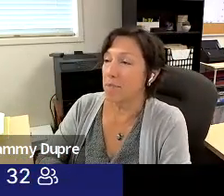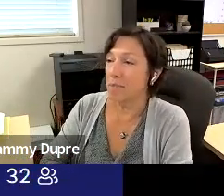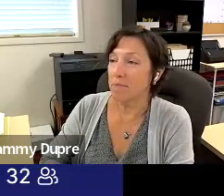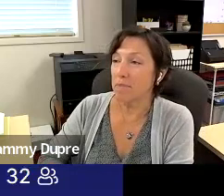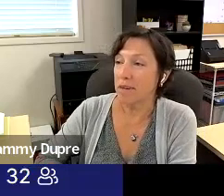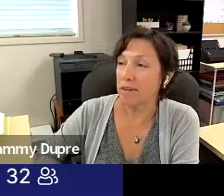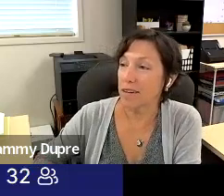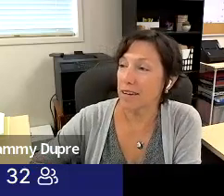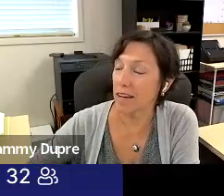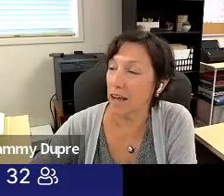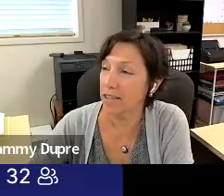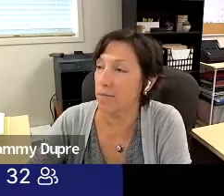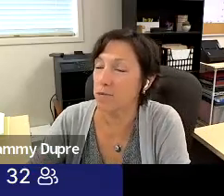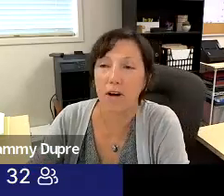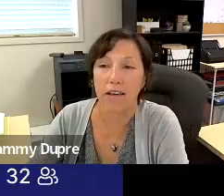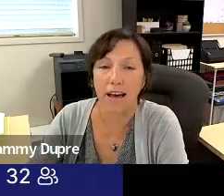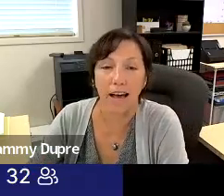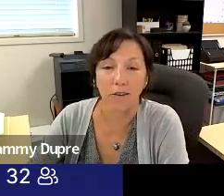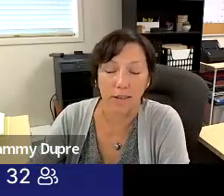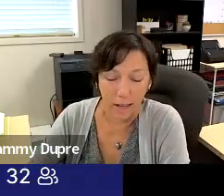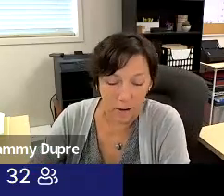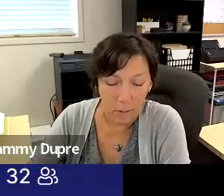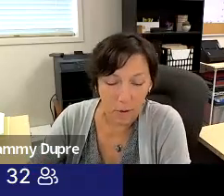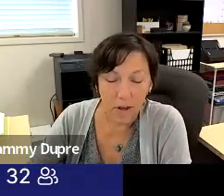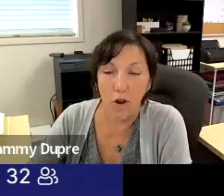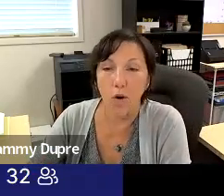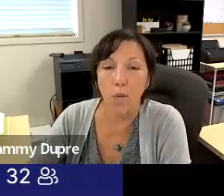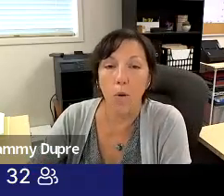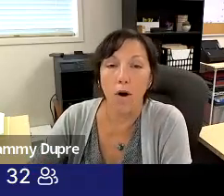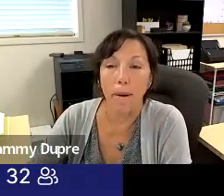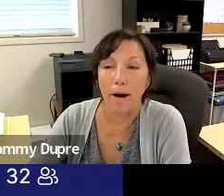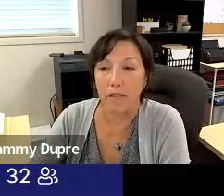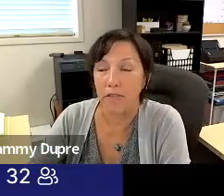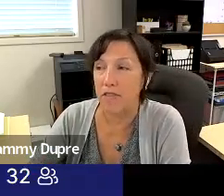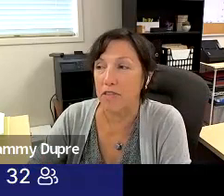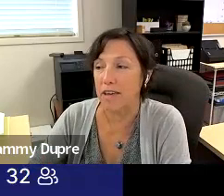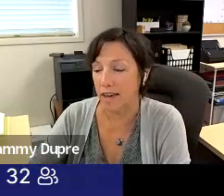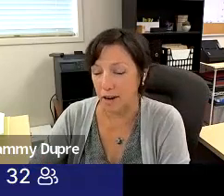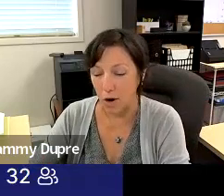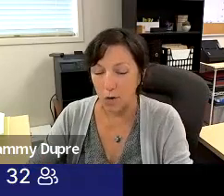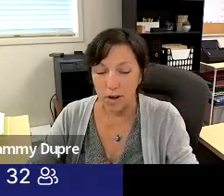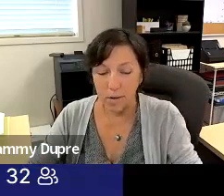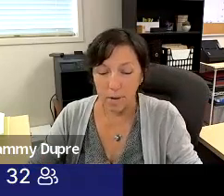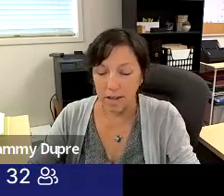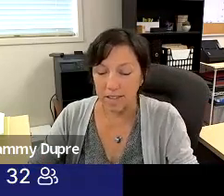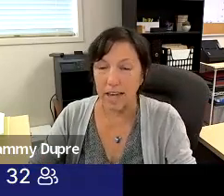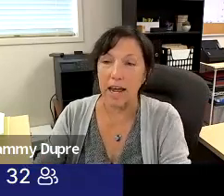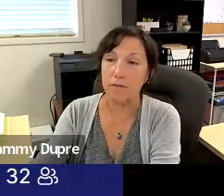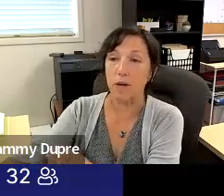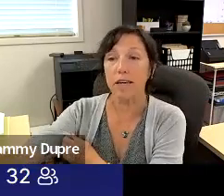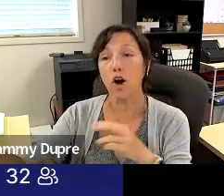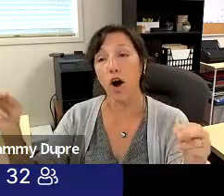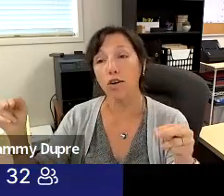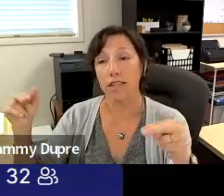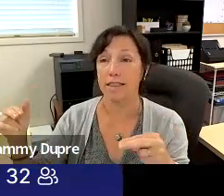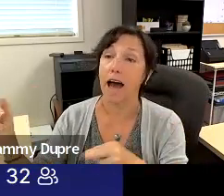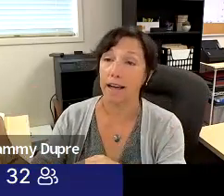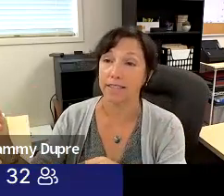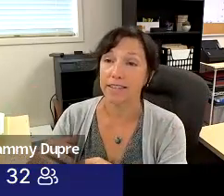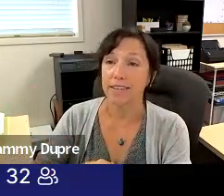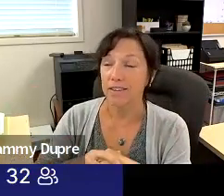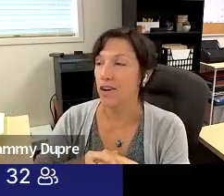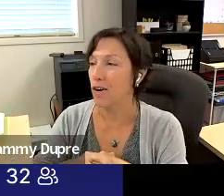A lot of times we find that out that a lot of people know more about it than they think they know because they never really called it.